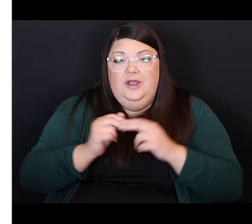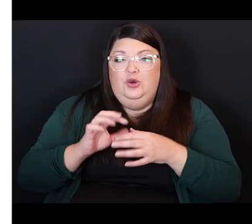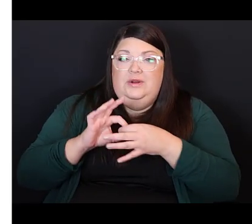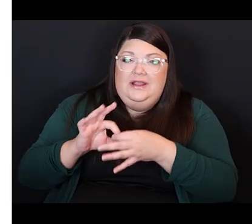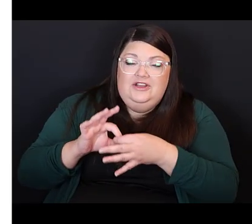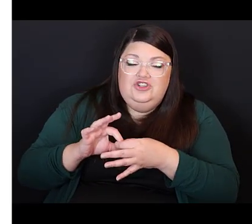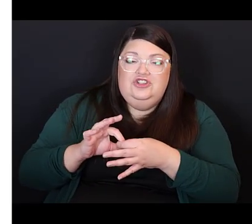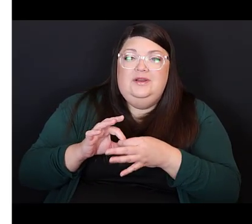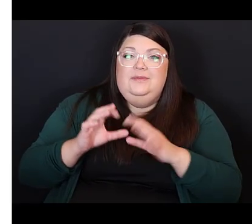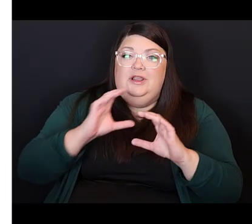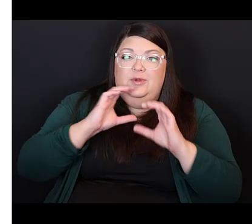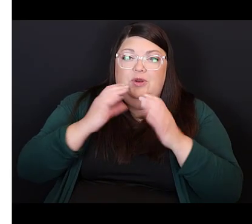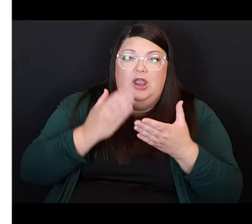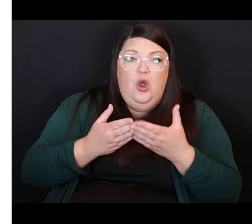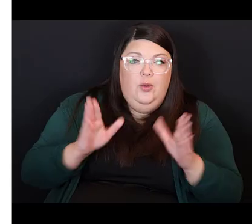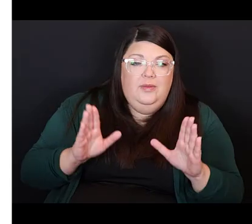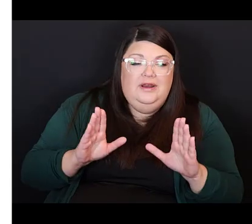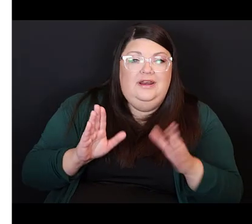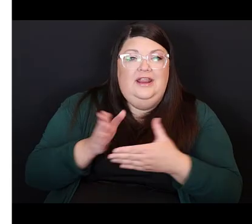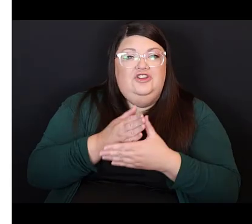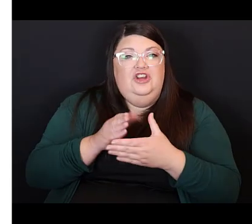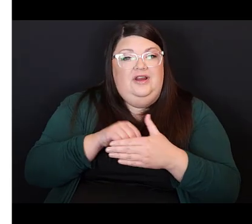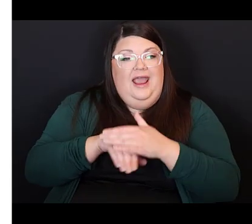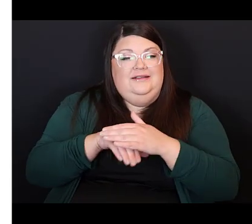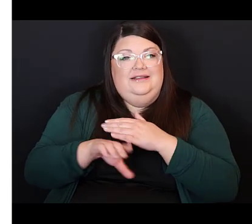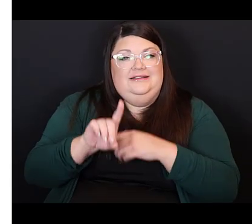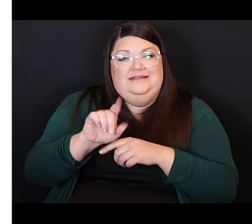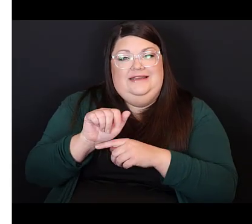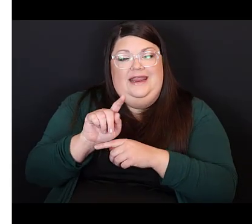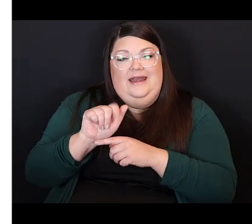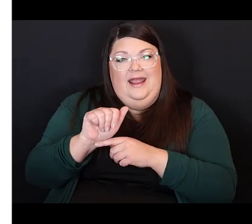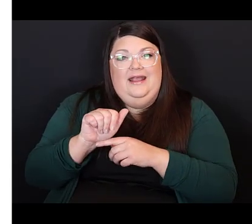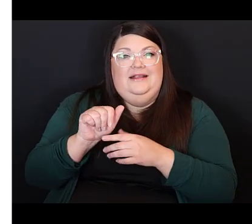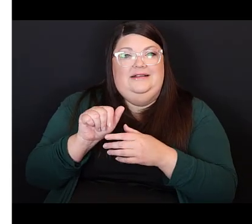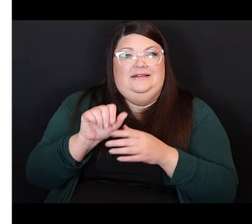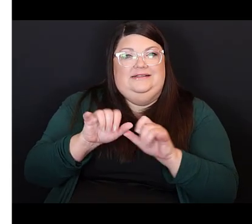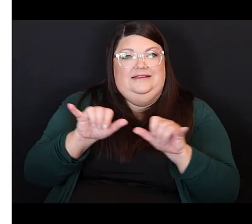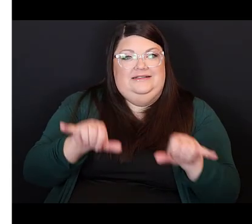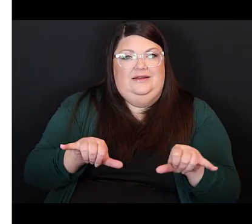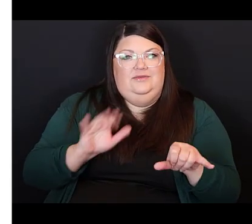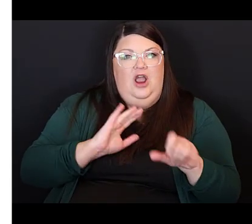communicate openly, and share access to data systems. Our goal is to help you do even more